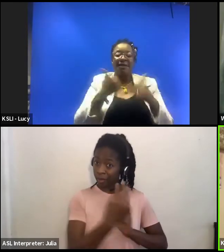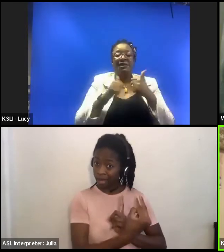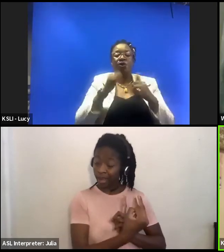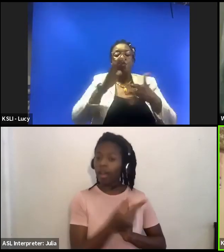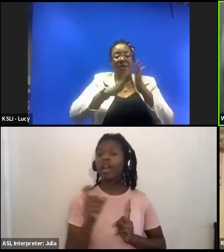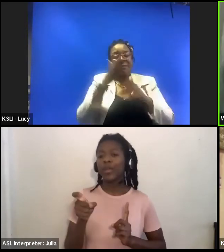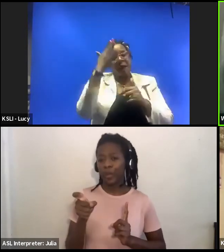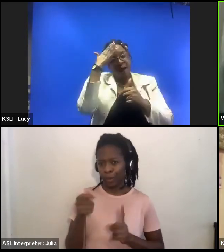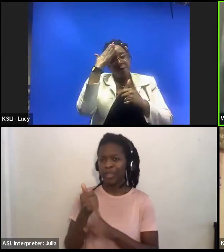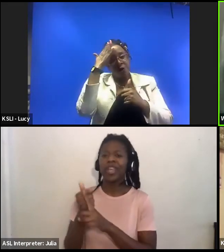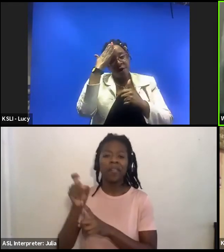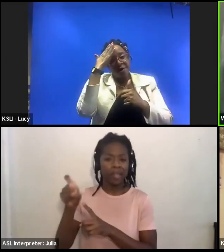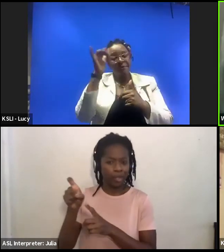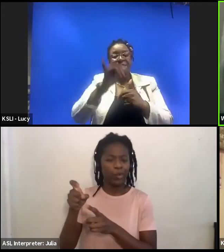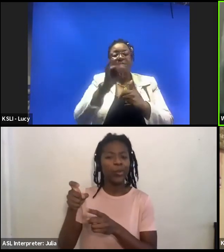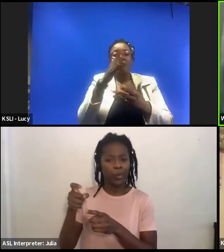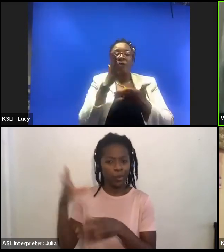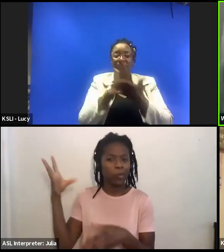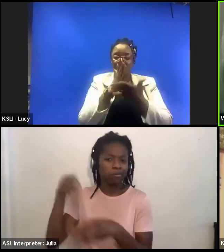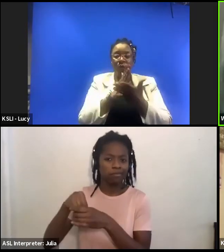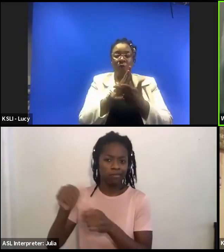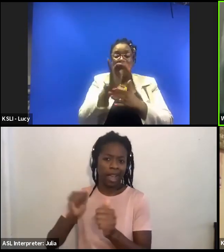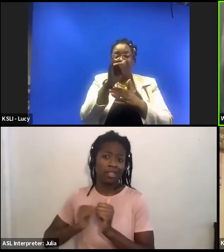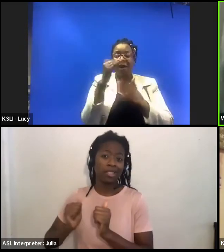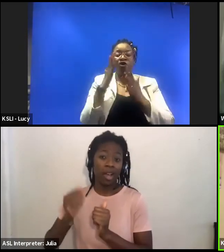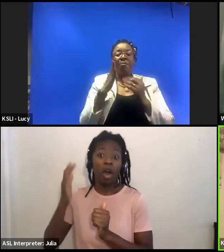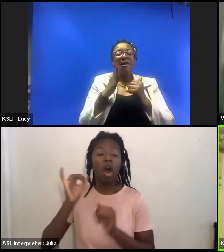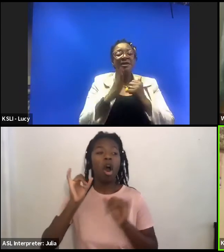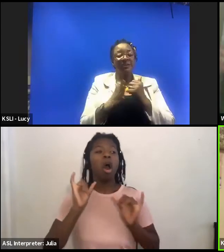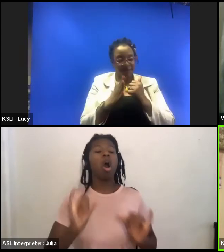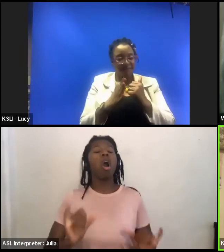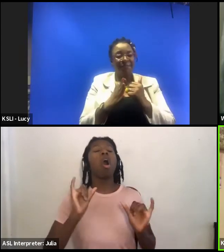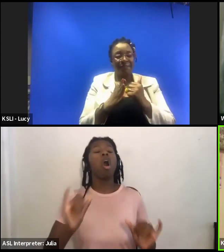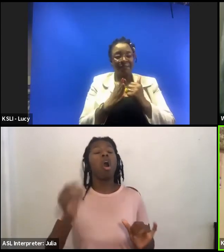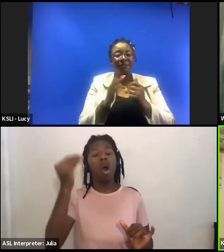And that humility is what I bring to my craft